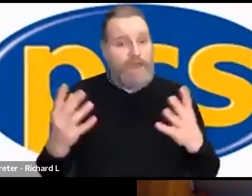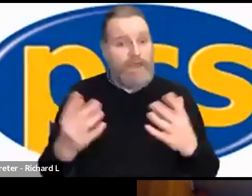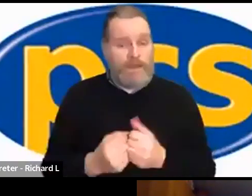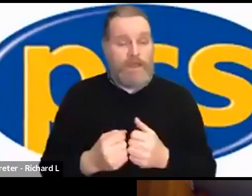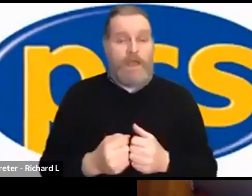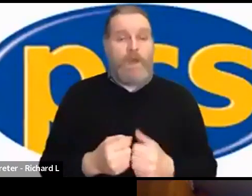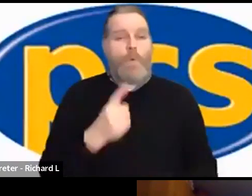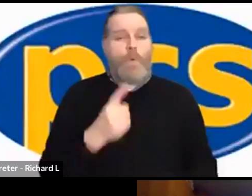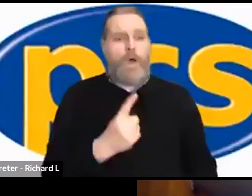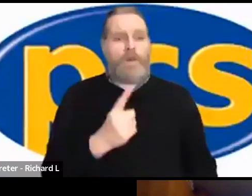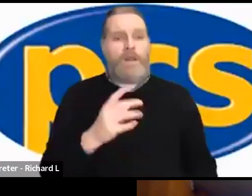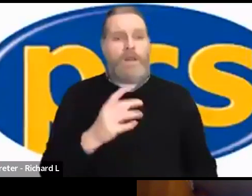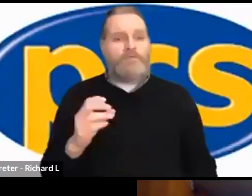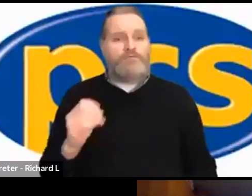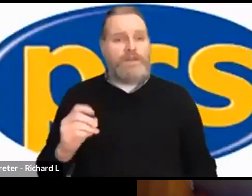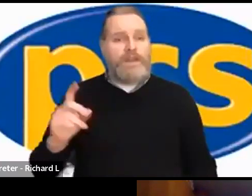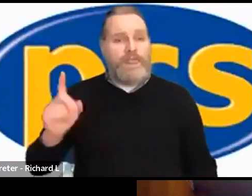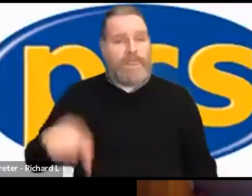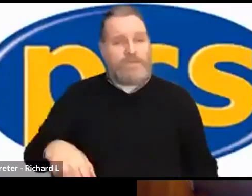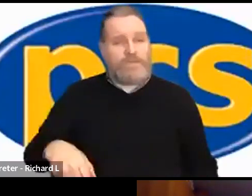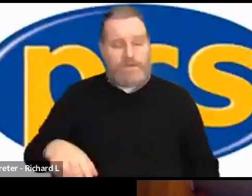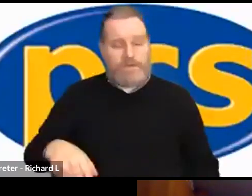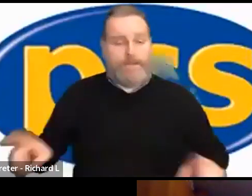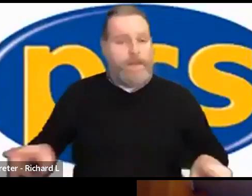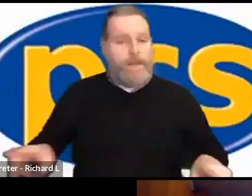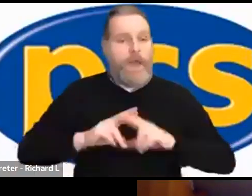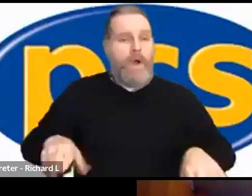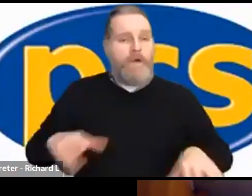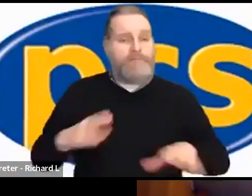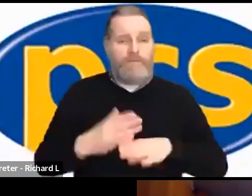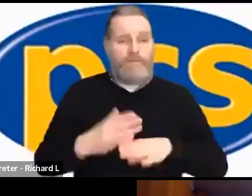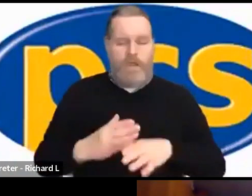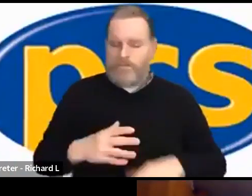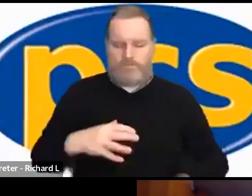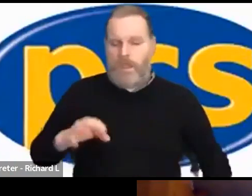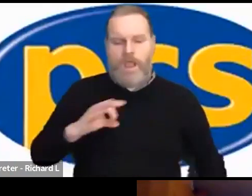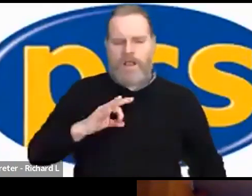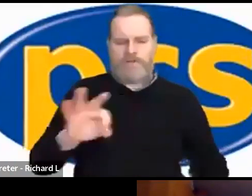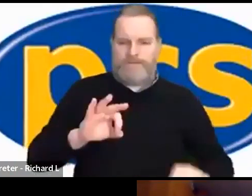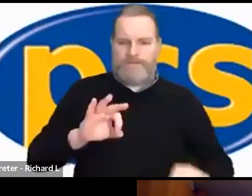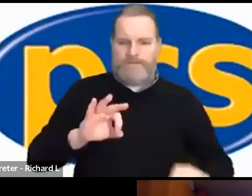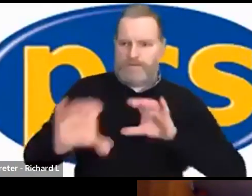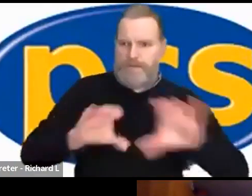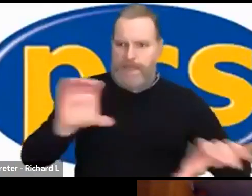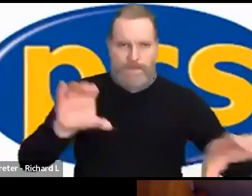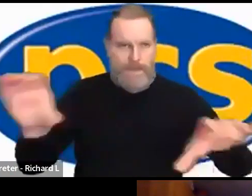e strike strike pay front, because a 100,000 people will be out on strike , and , and no union in Britain can pay. Strike pay to that amount of